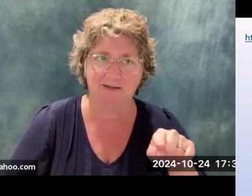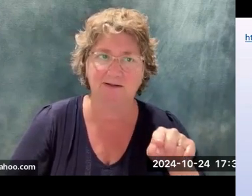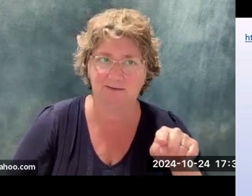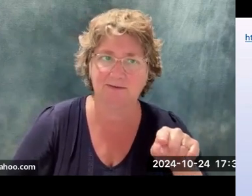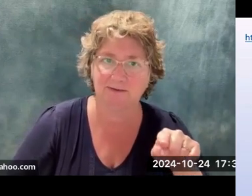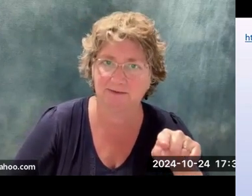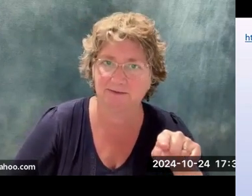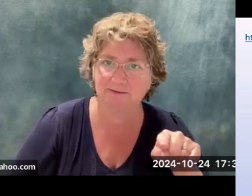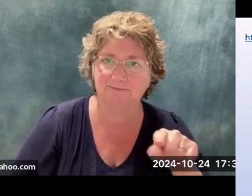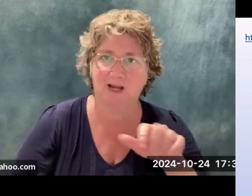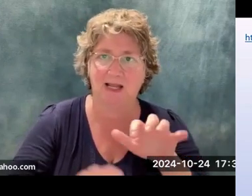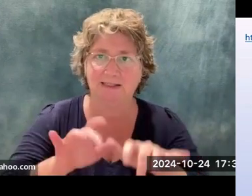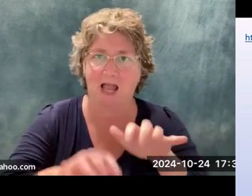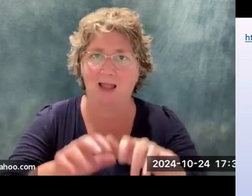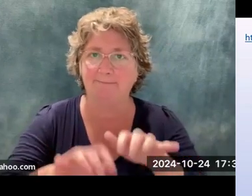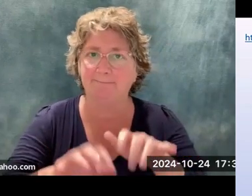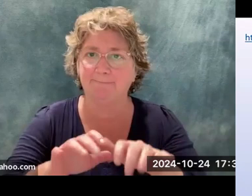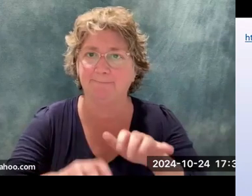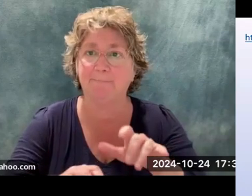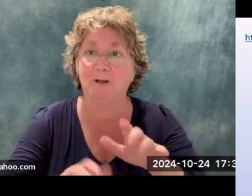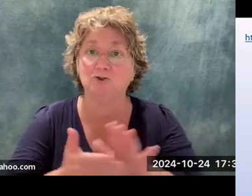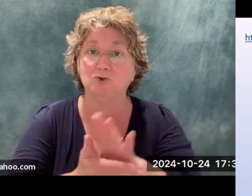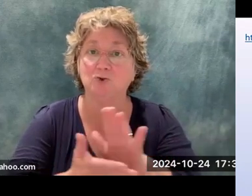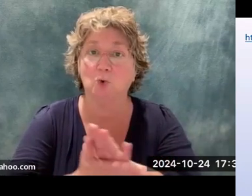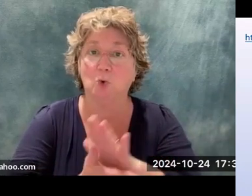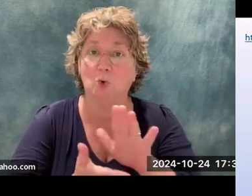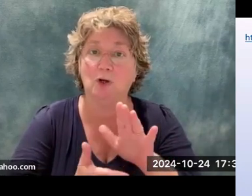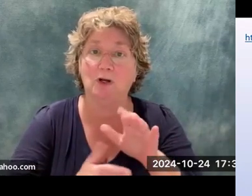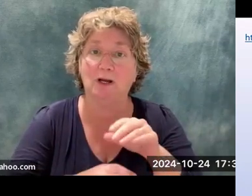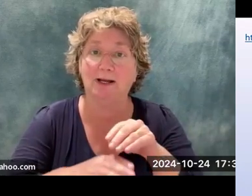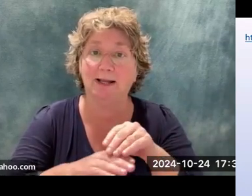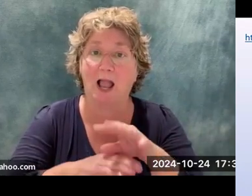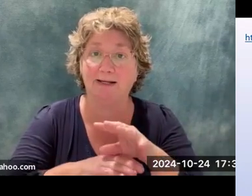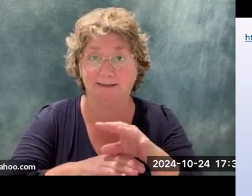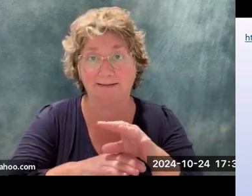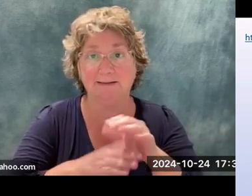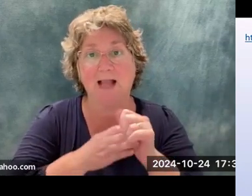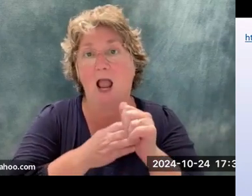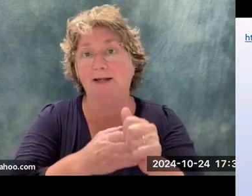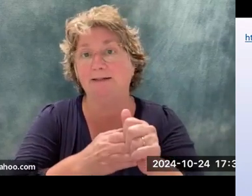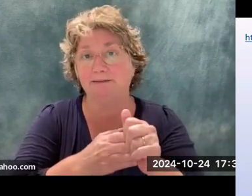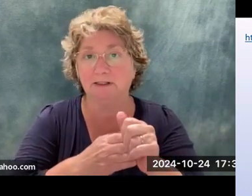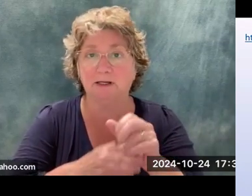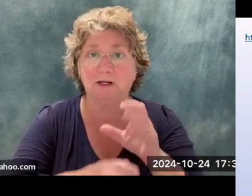and just type school guidance COVID, and you'll get to this website right away.